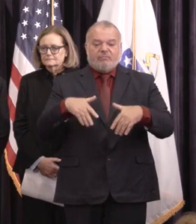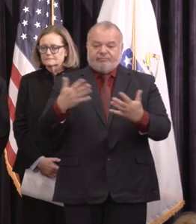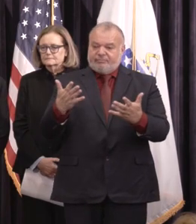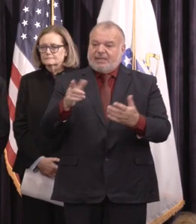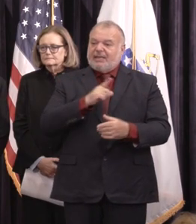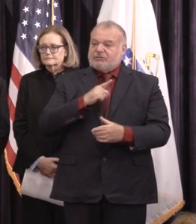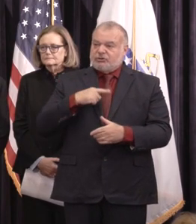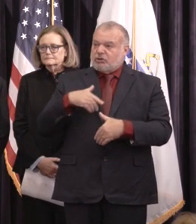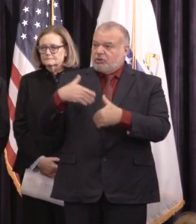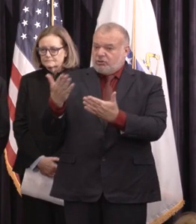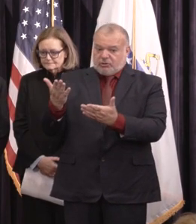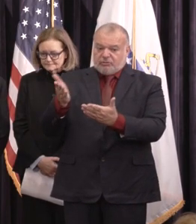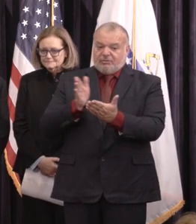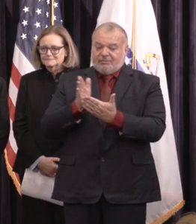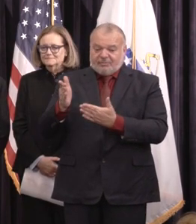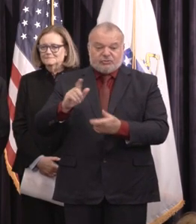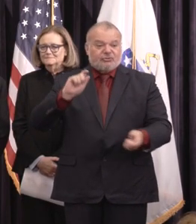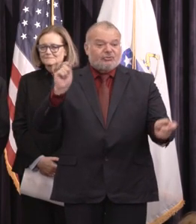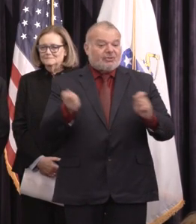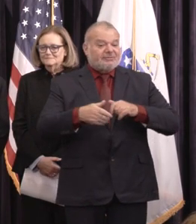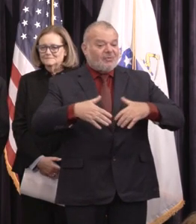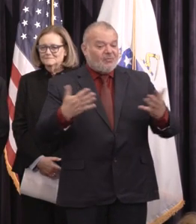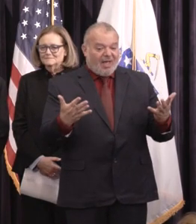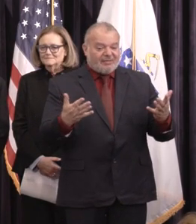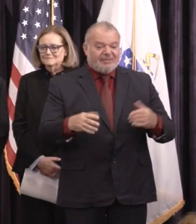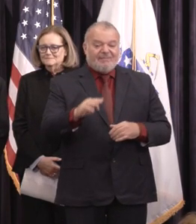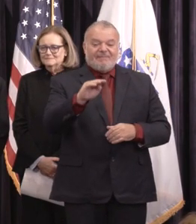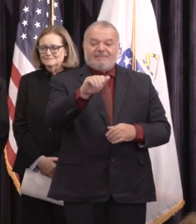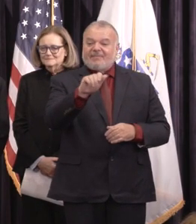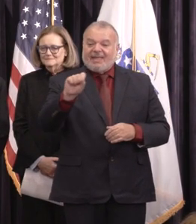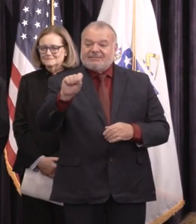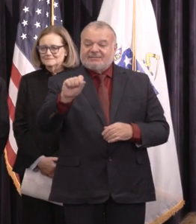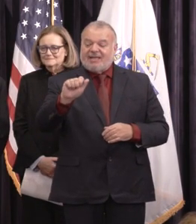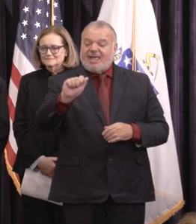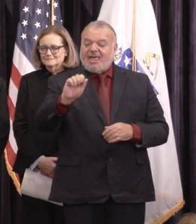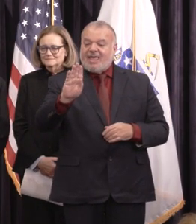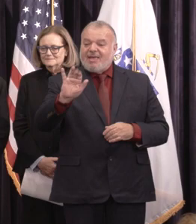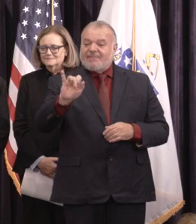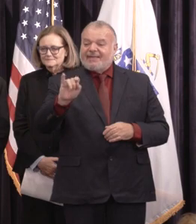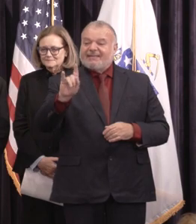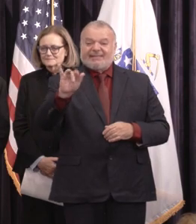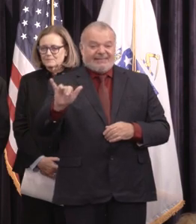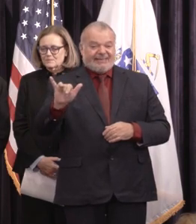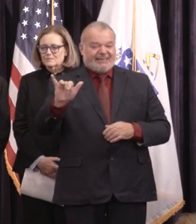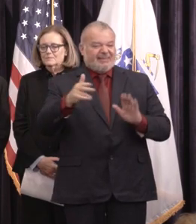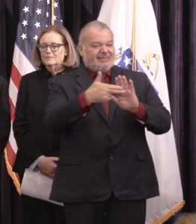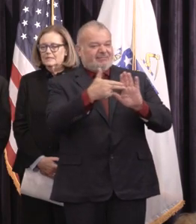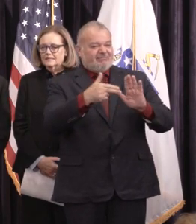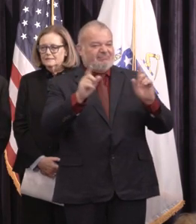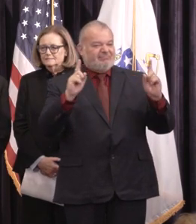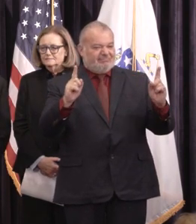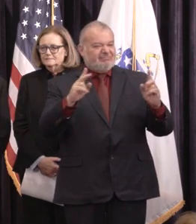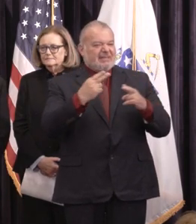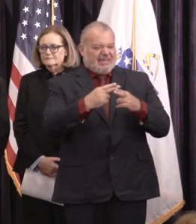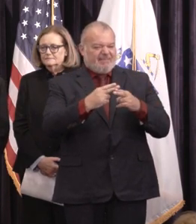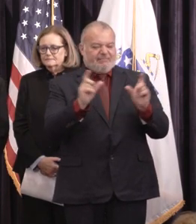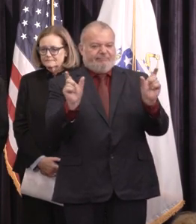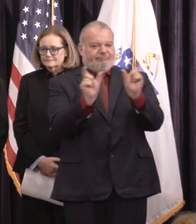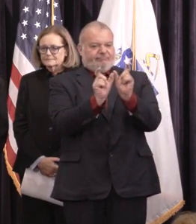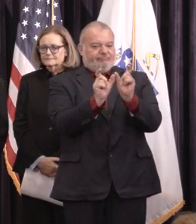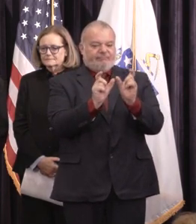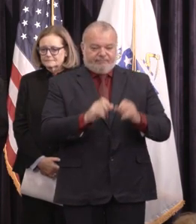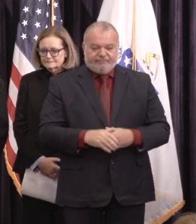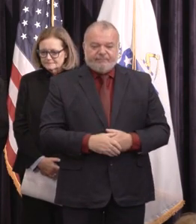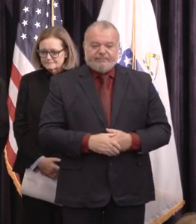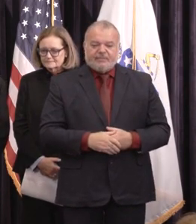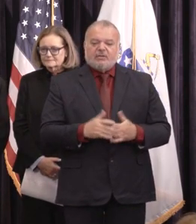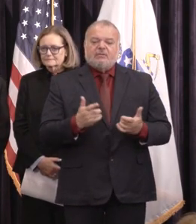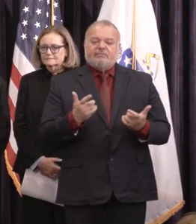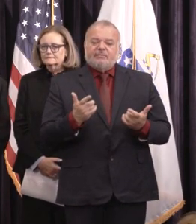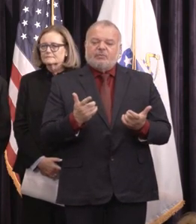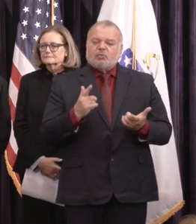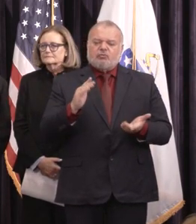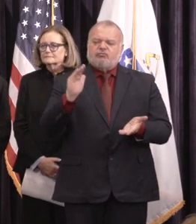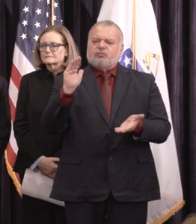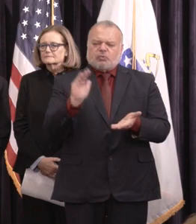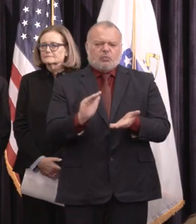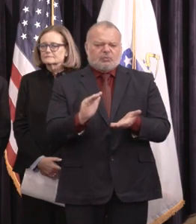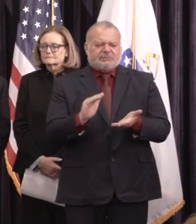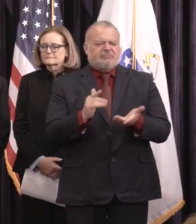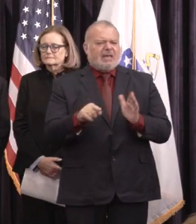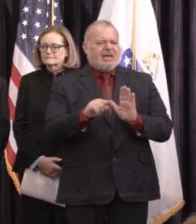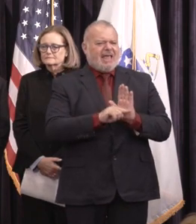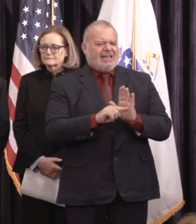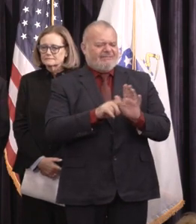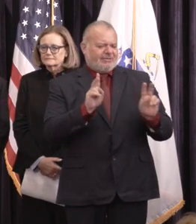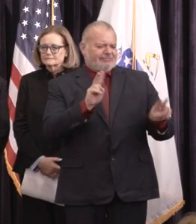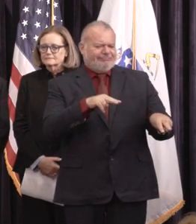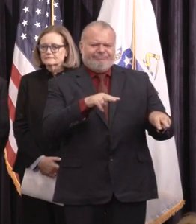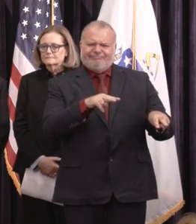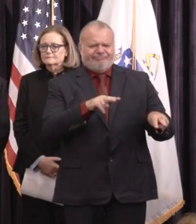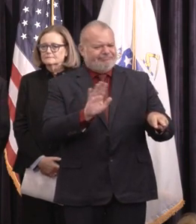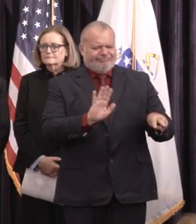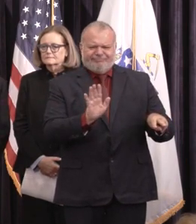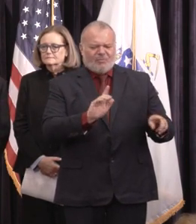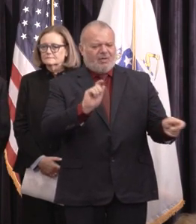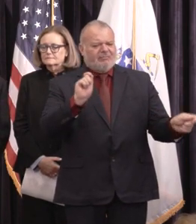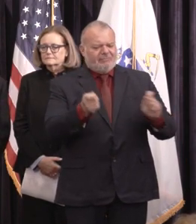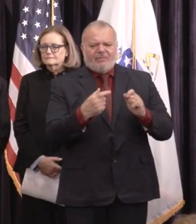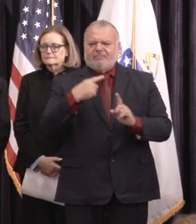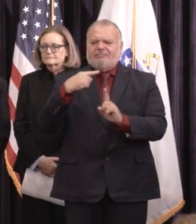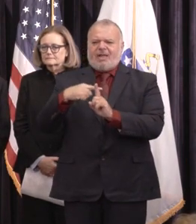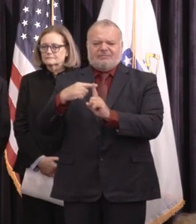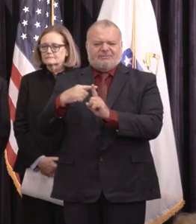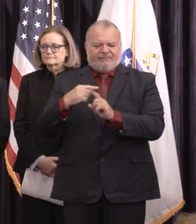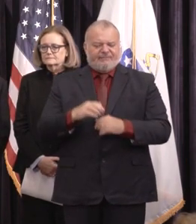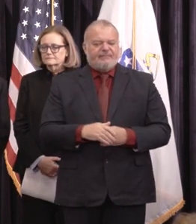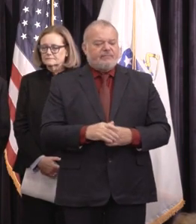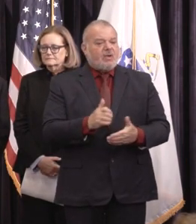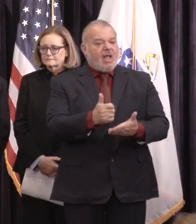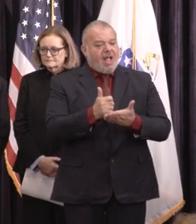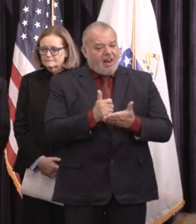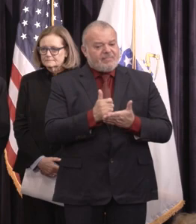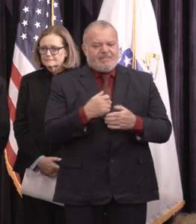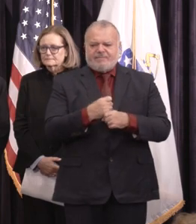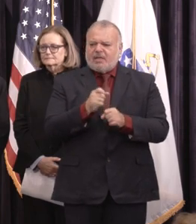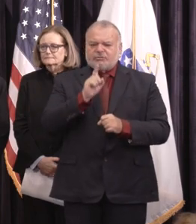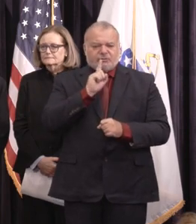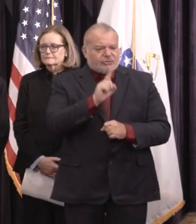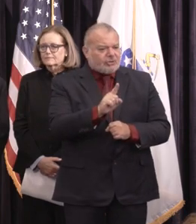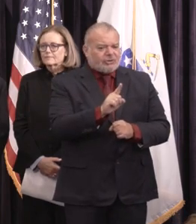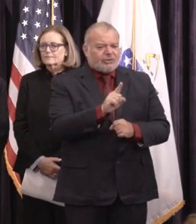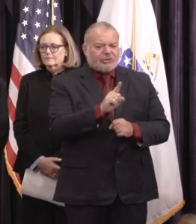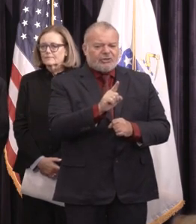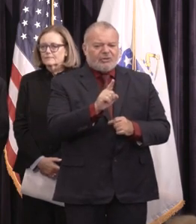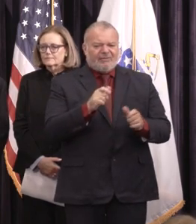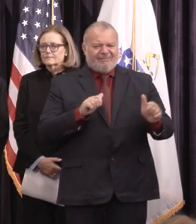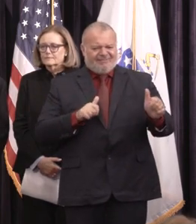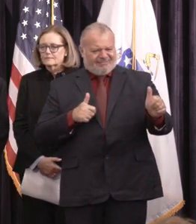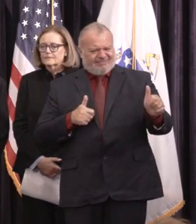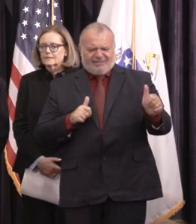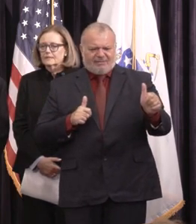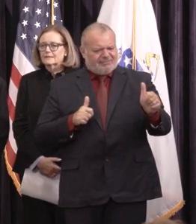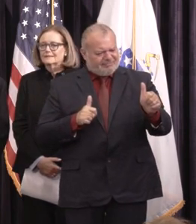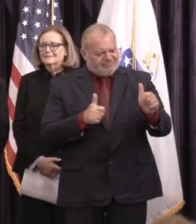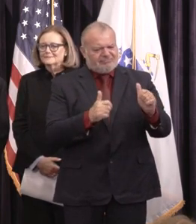to MassAbility. It will help ensure no one is left behind in the efforts to pursue strong